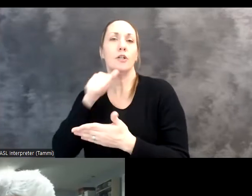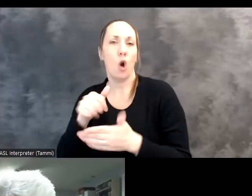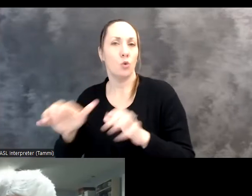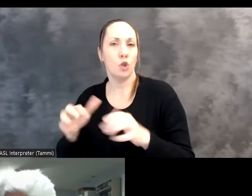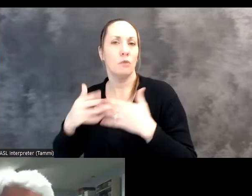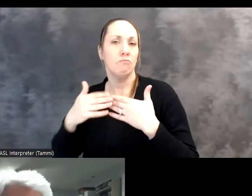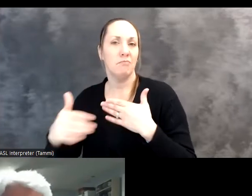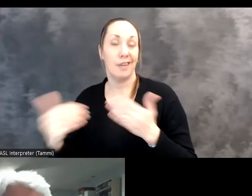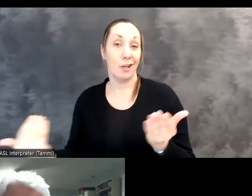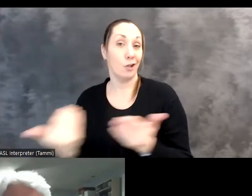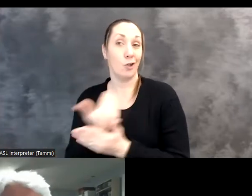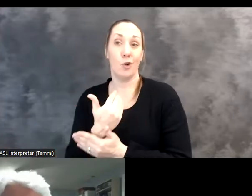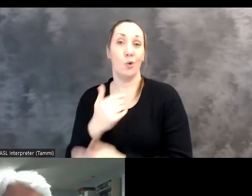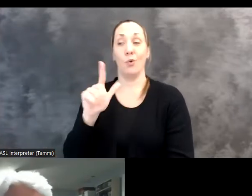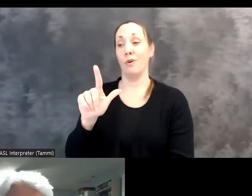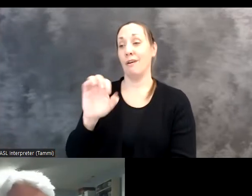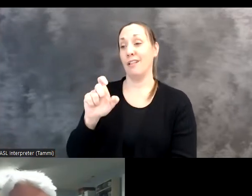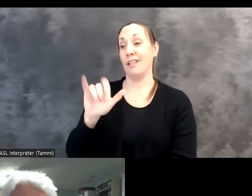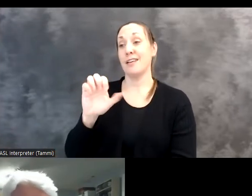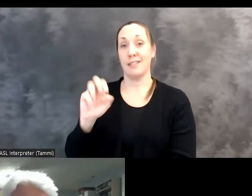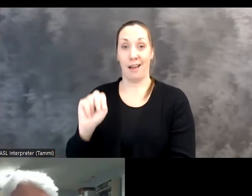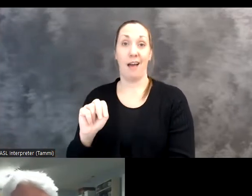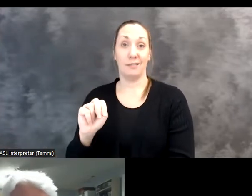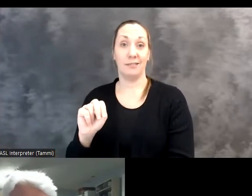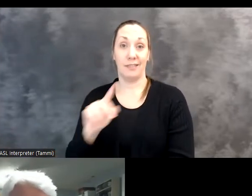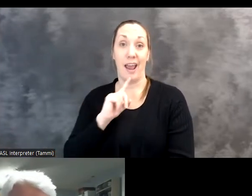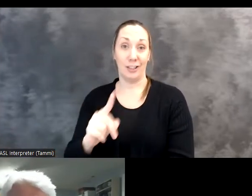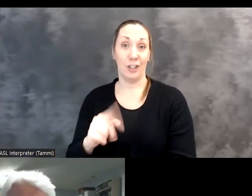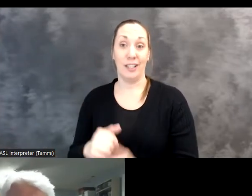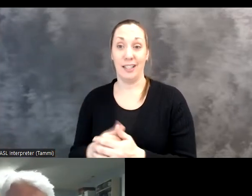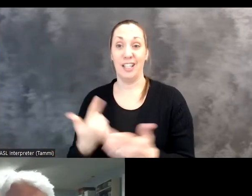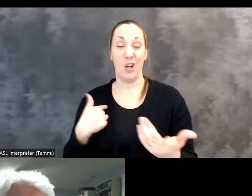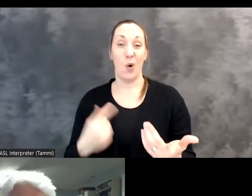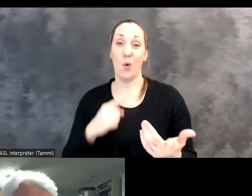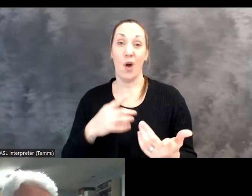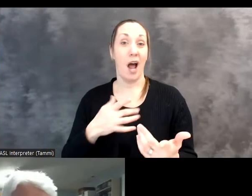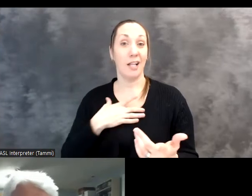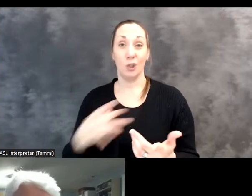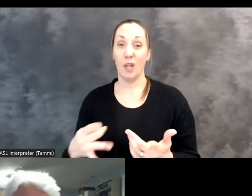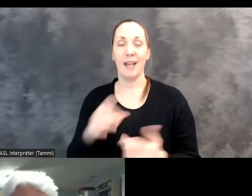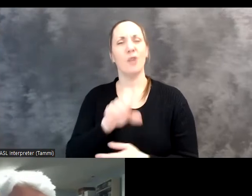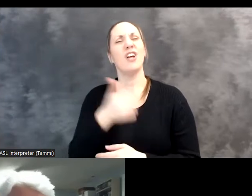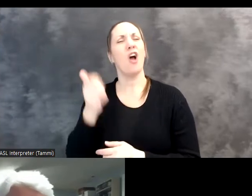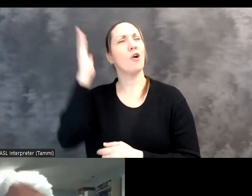able to see the other and see what they do and or don't do going forward and it is entirely a new lexicon